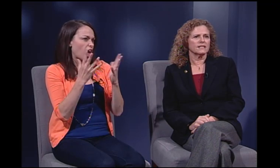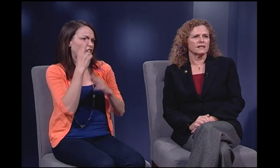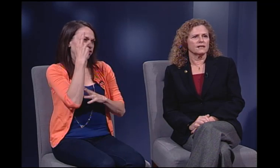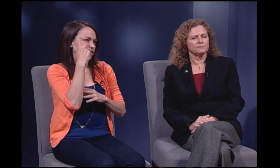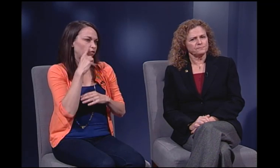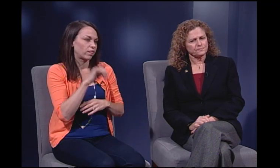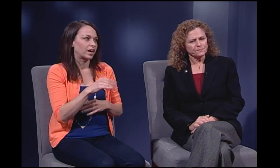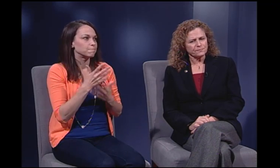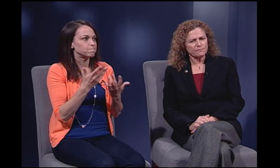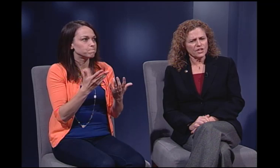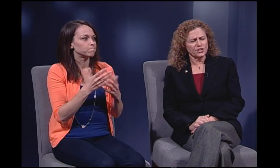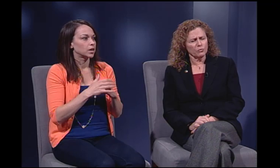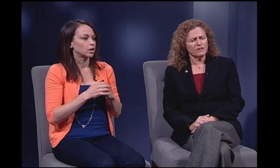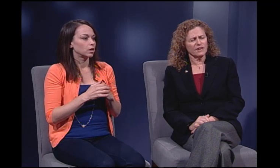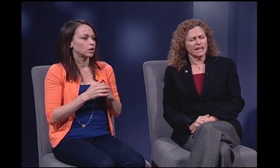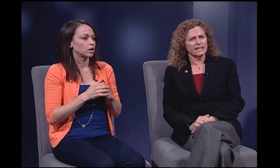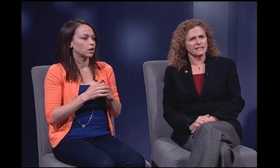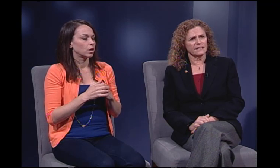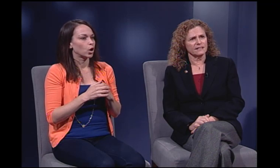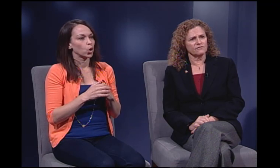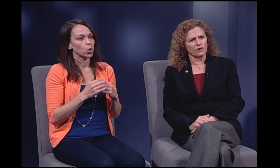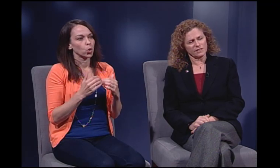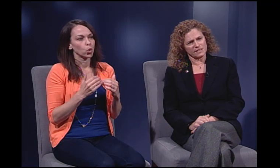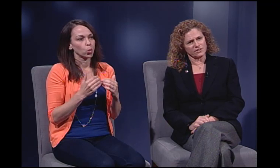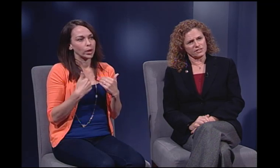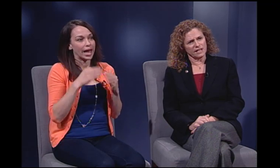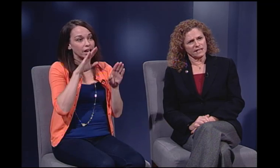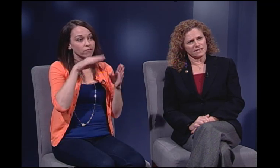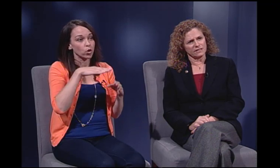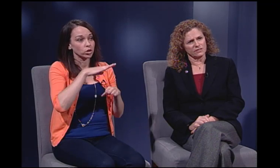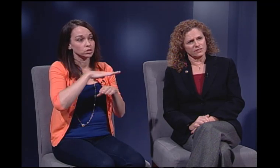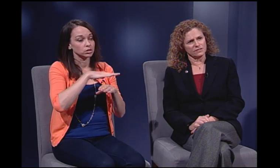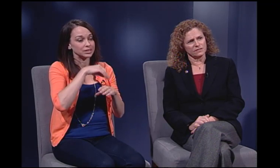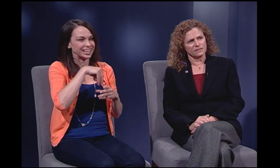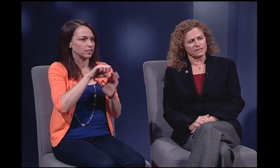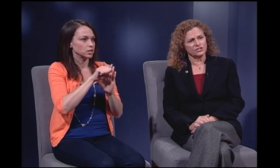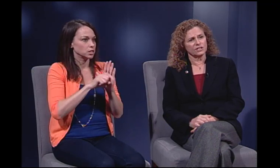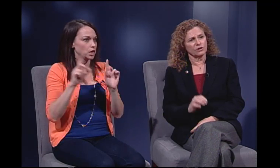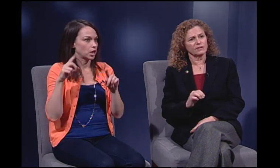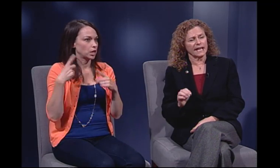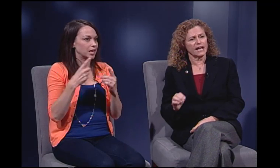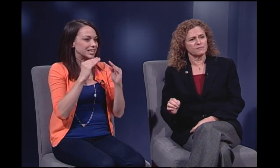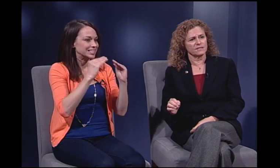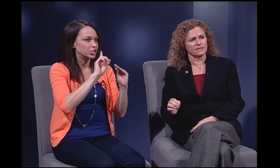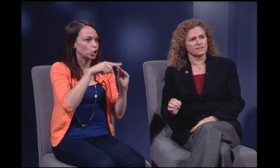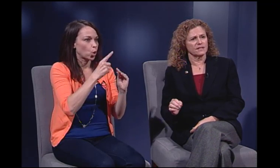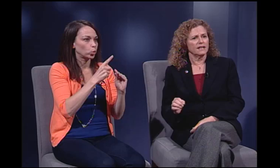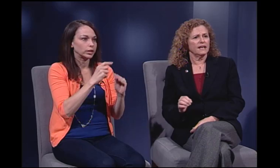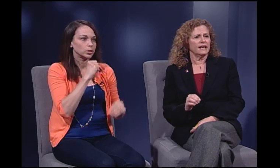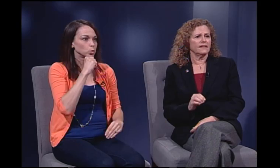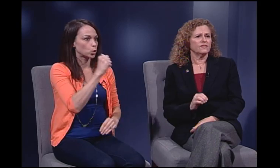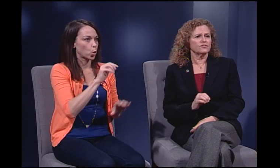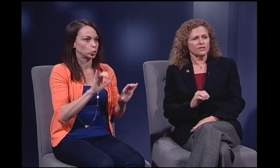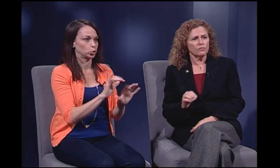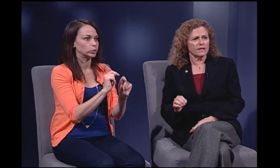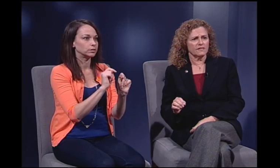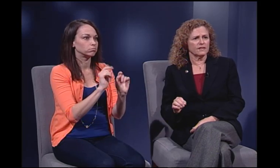You know, we've had a focus in our state on teaching only abstinence and there's no one I think